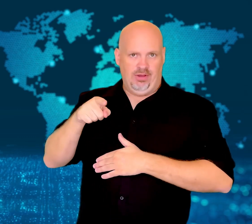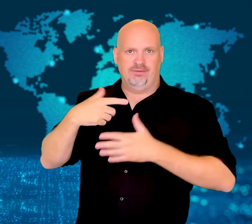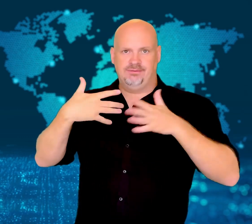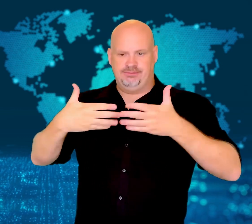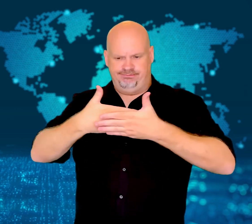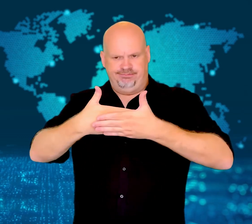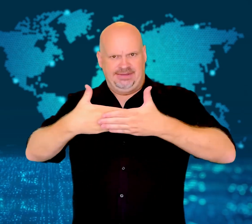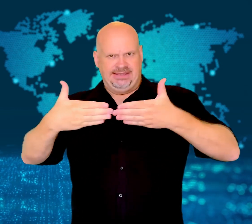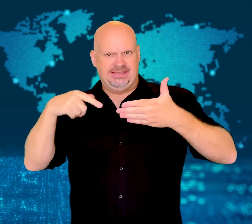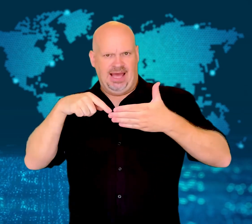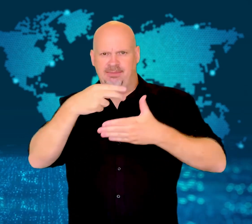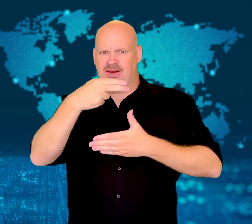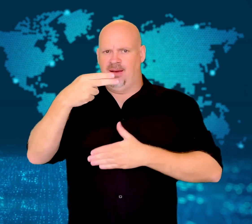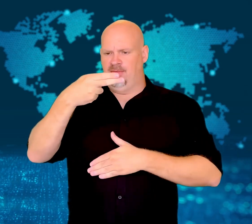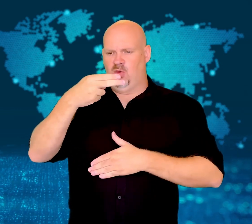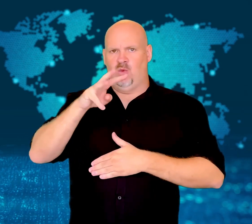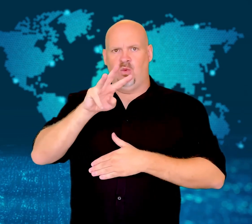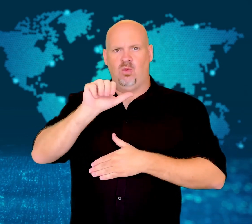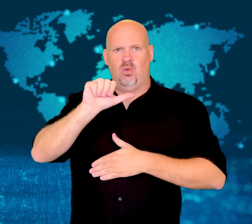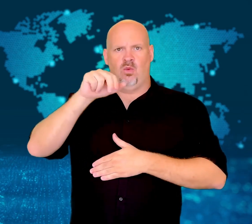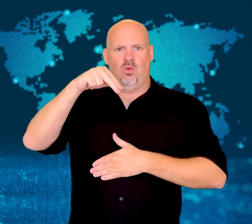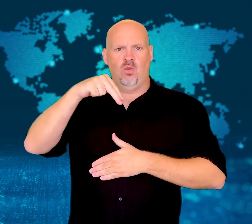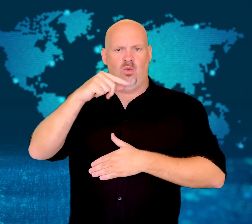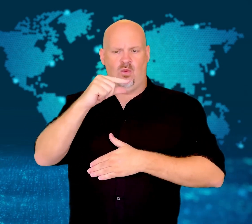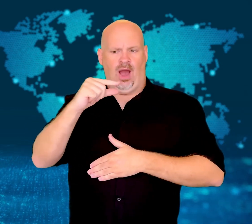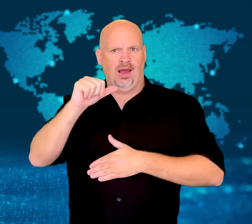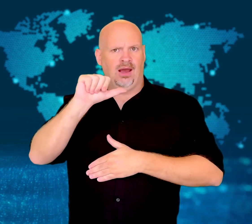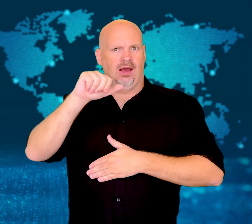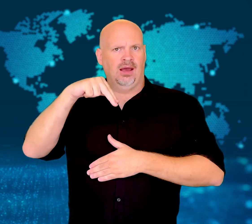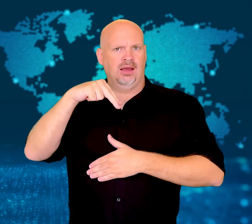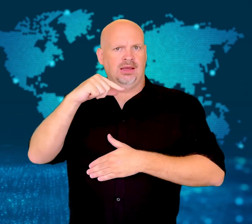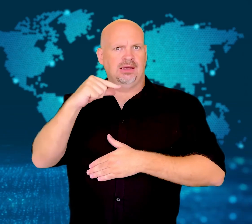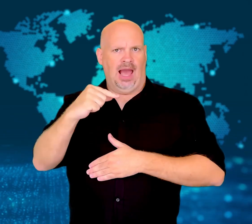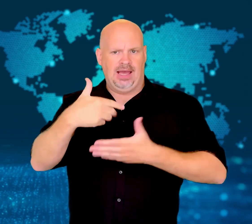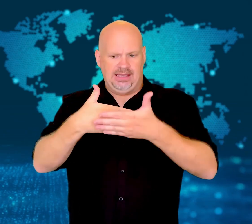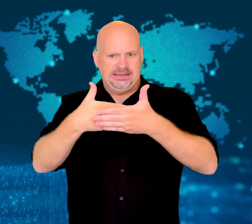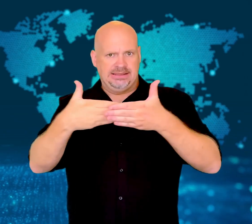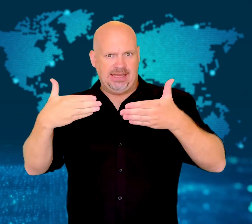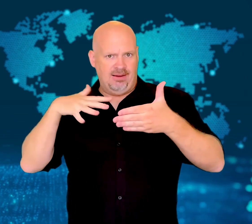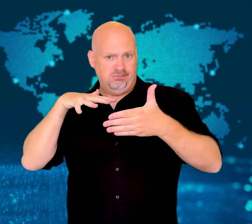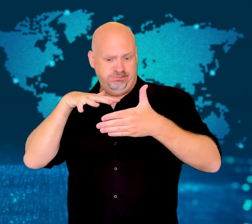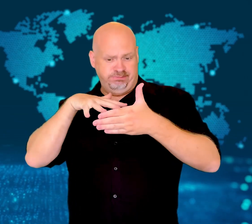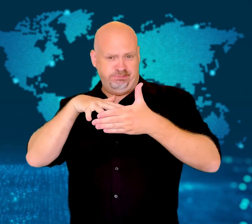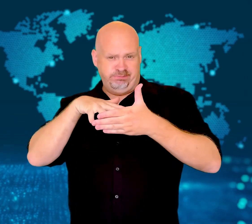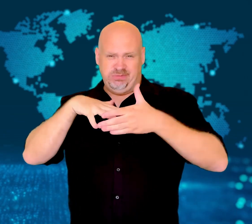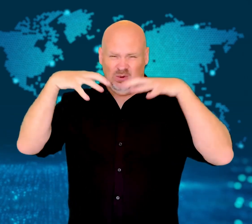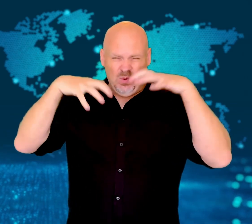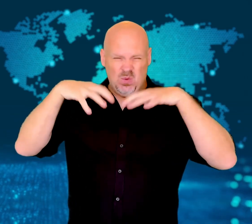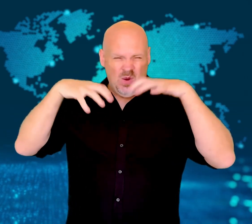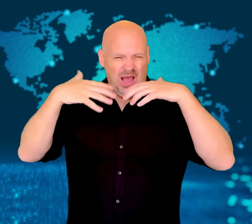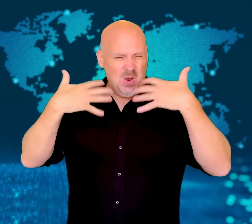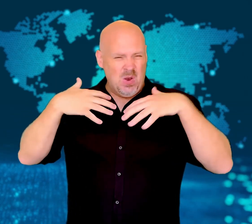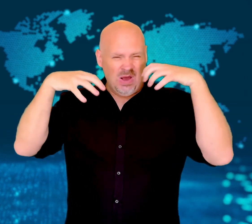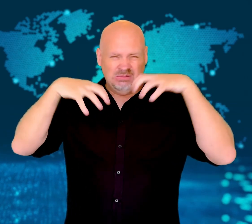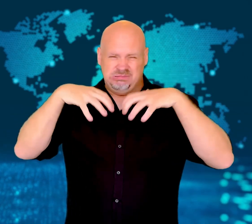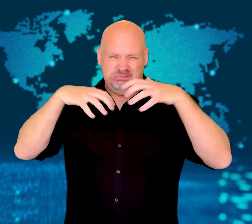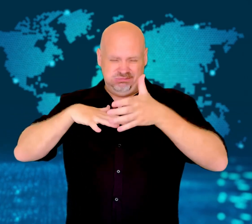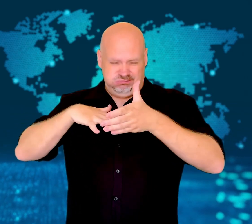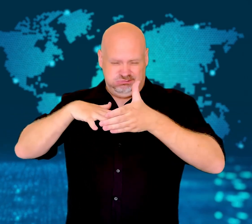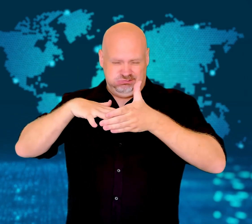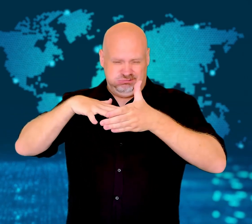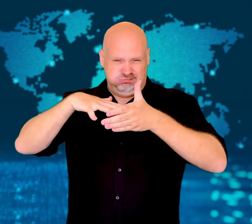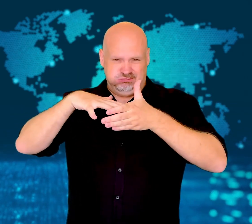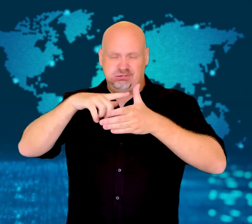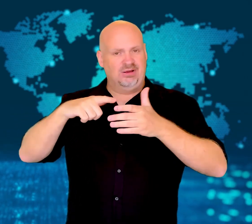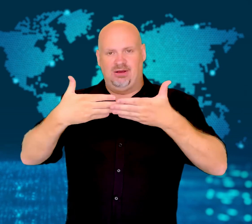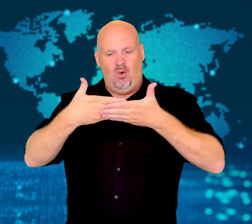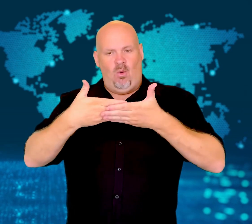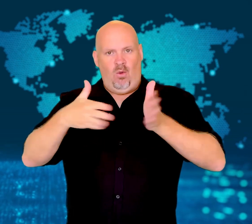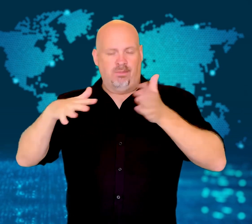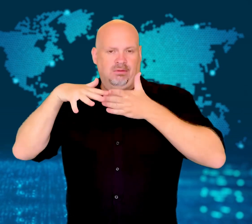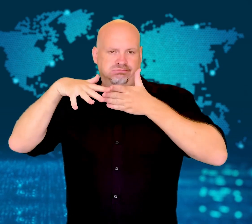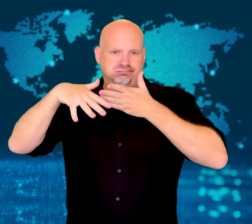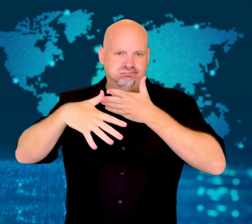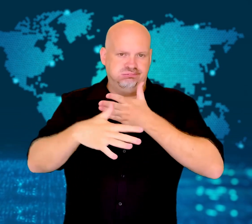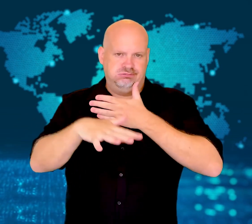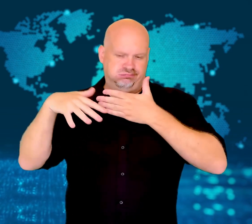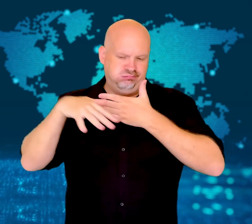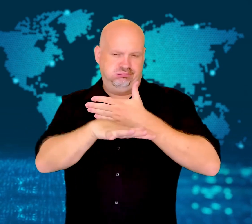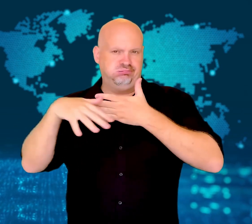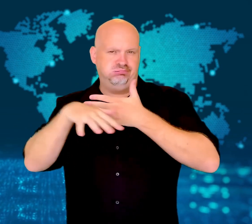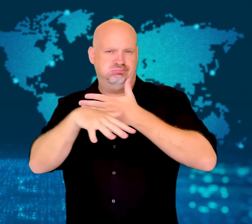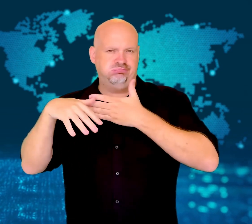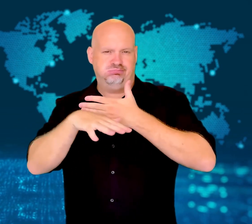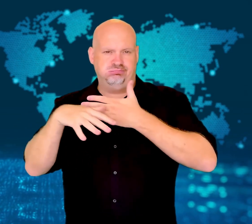A week ago, North Korea opened the floodgates of Hwanggang Damdue